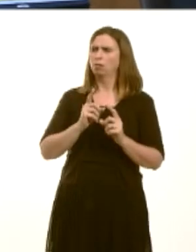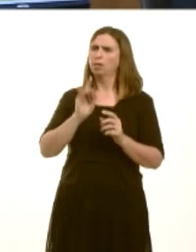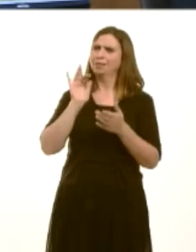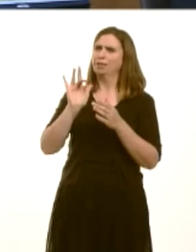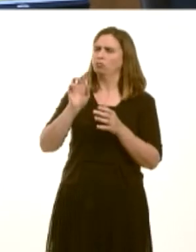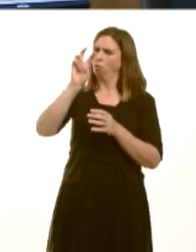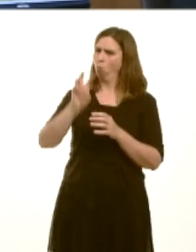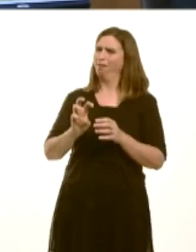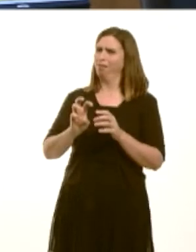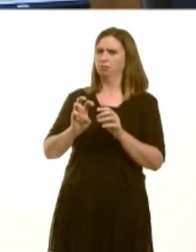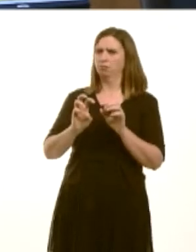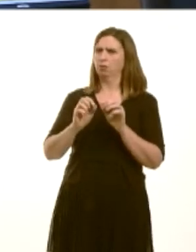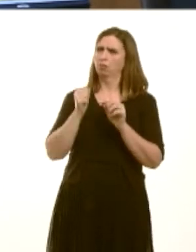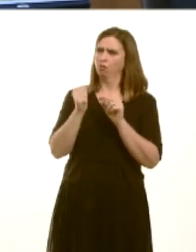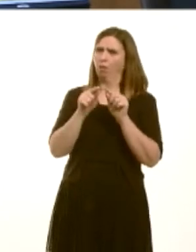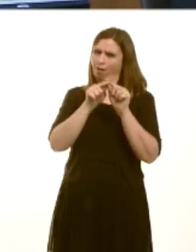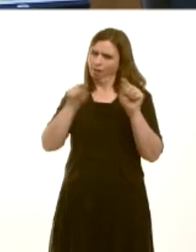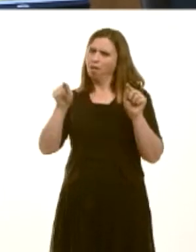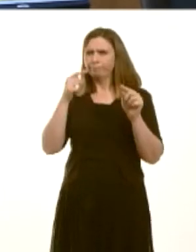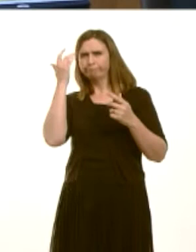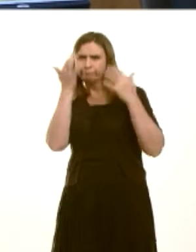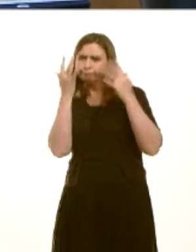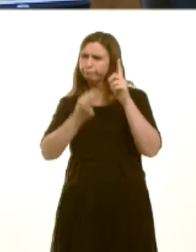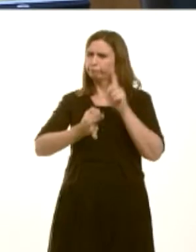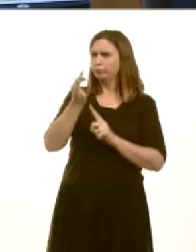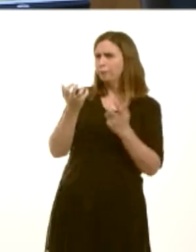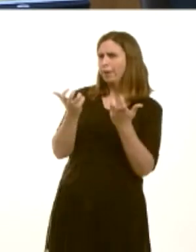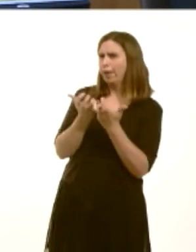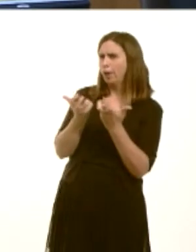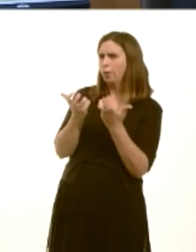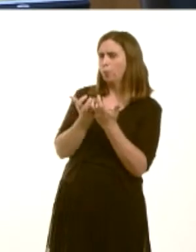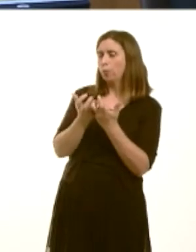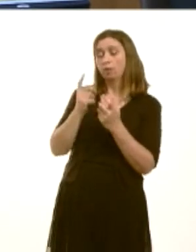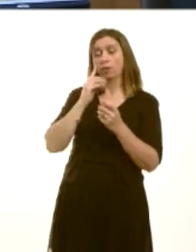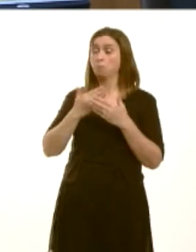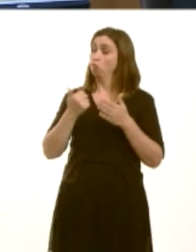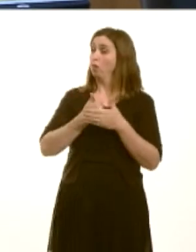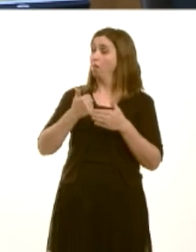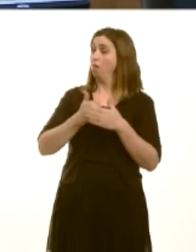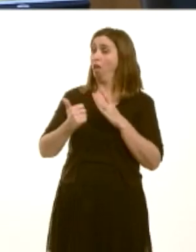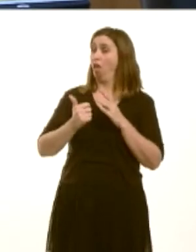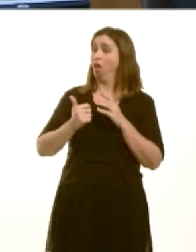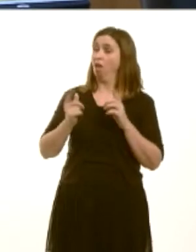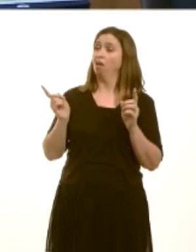line. The emphasis has been on looking at improving frequency, but, certainly, in time,